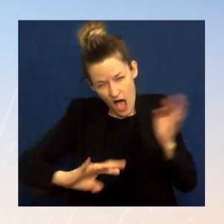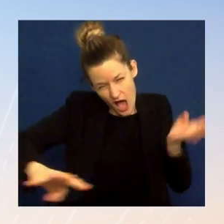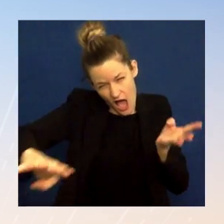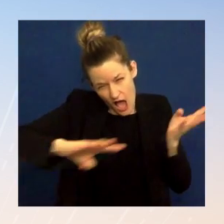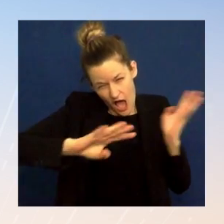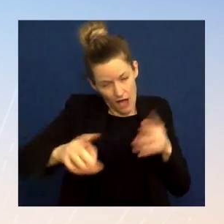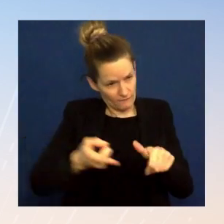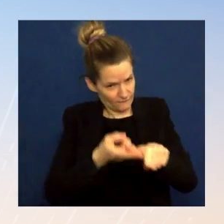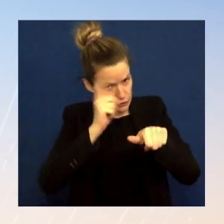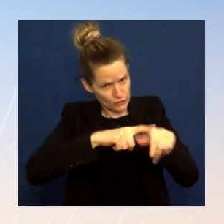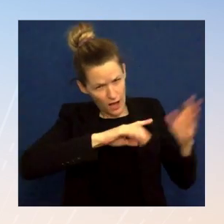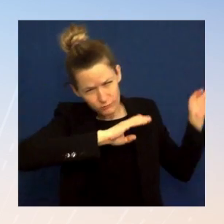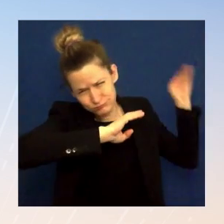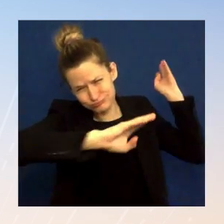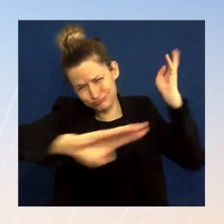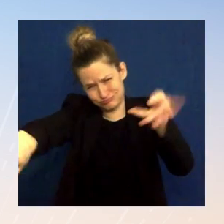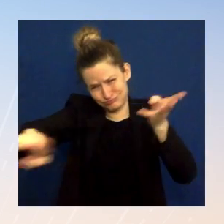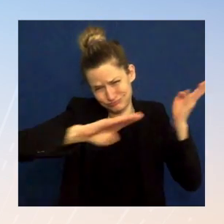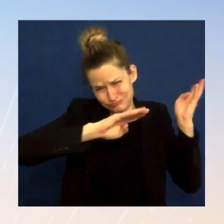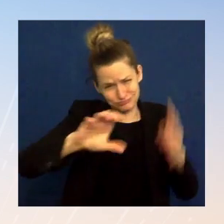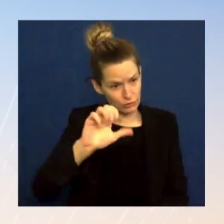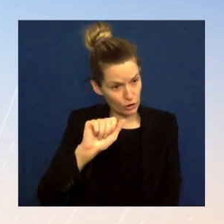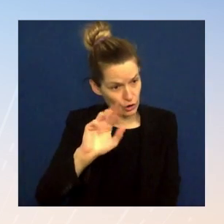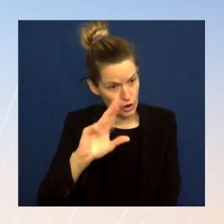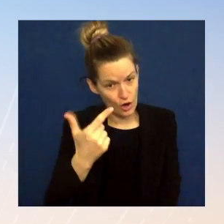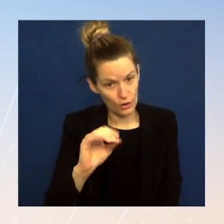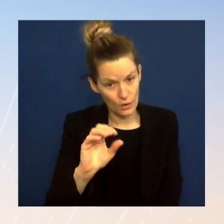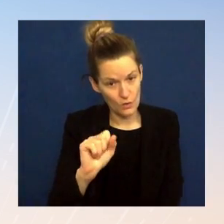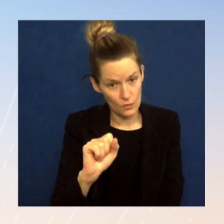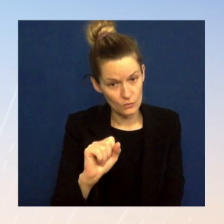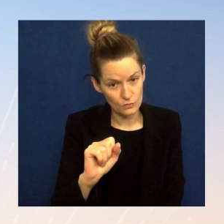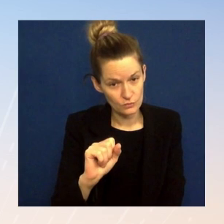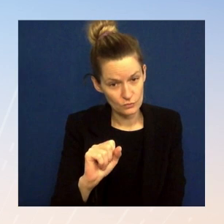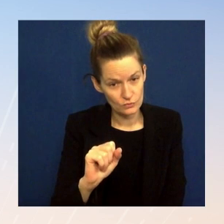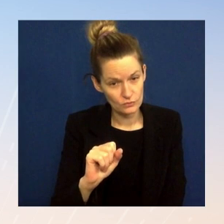but I'm going to put some numbers on it. Both ports are moving 19 percent more containers